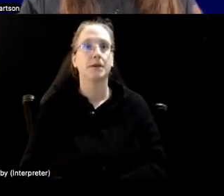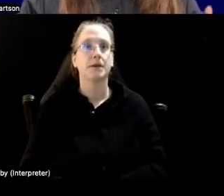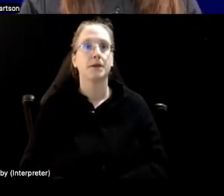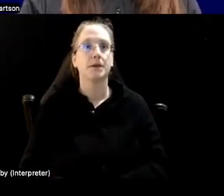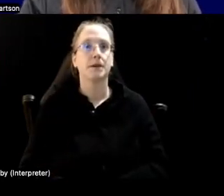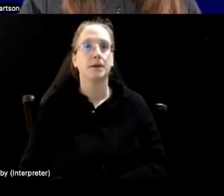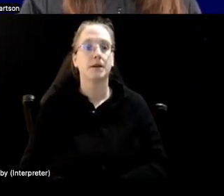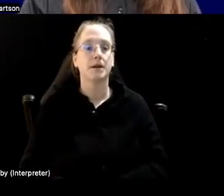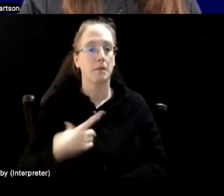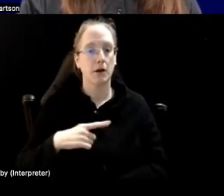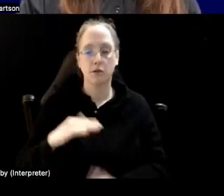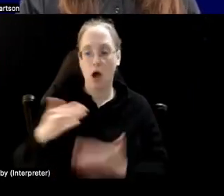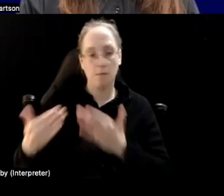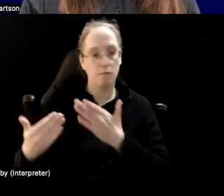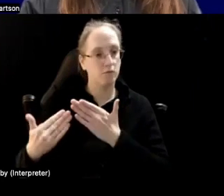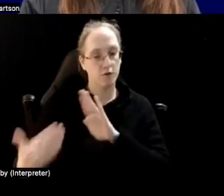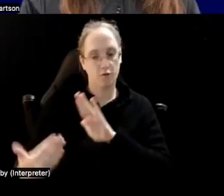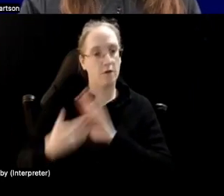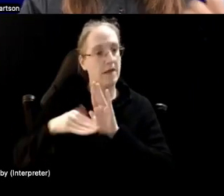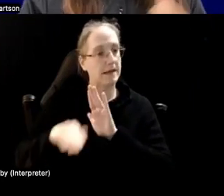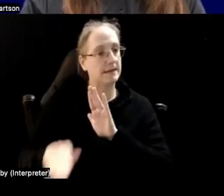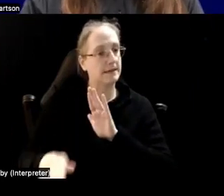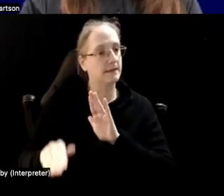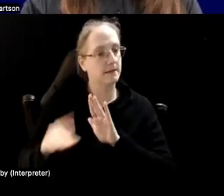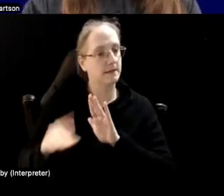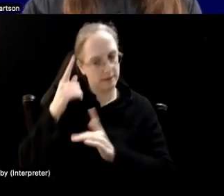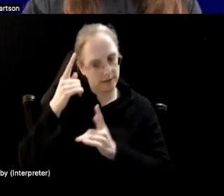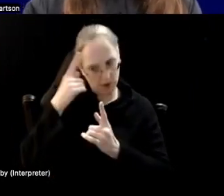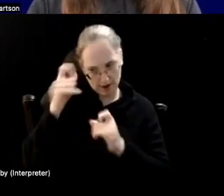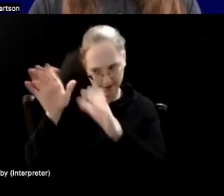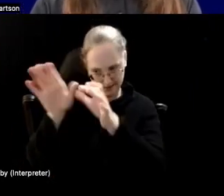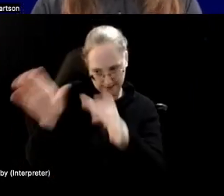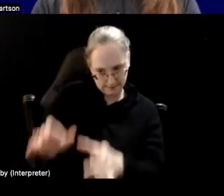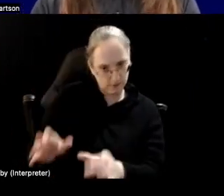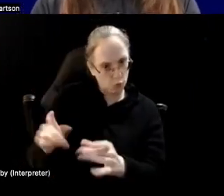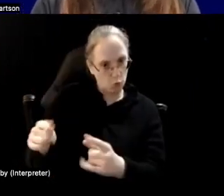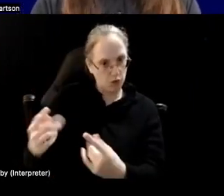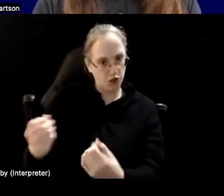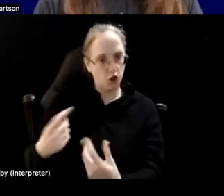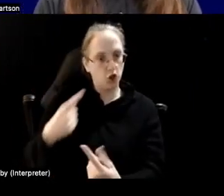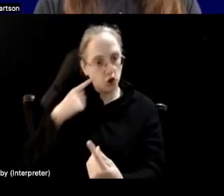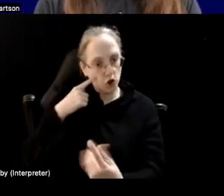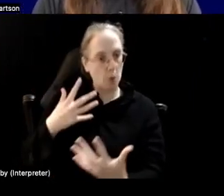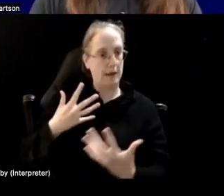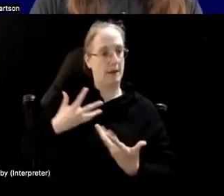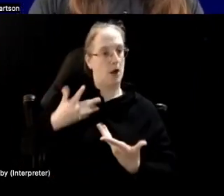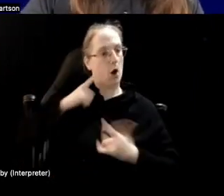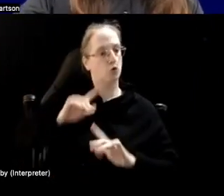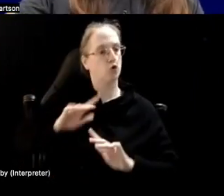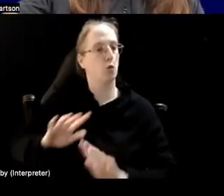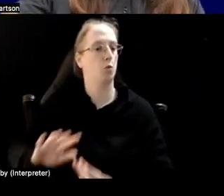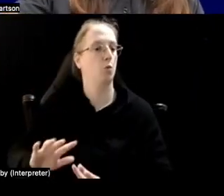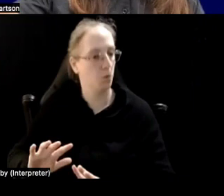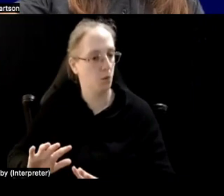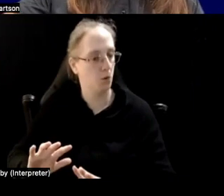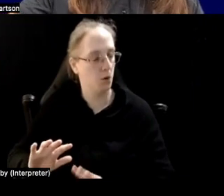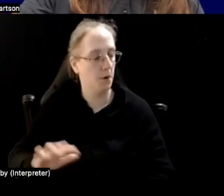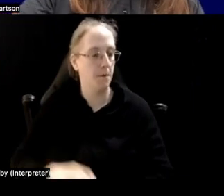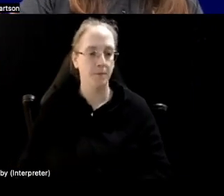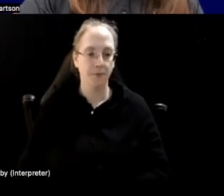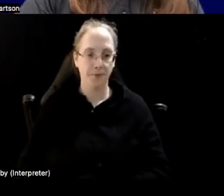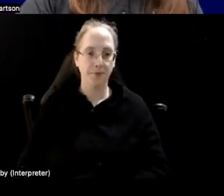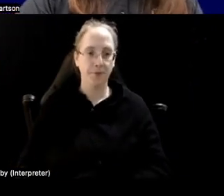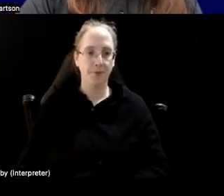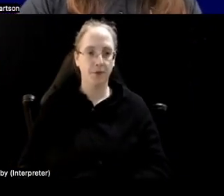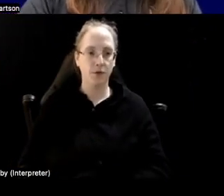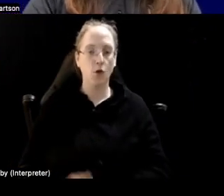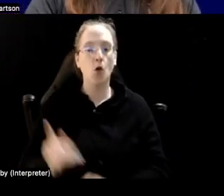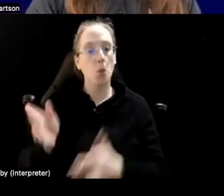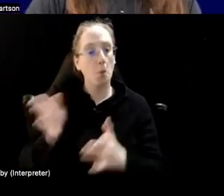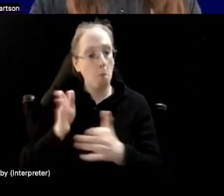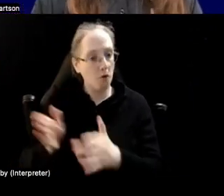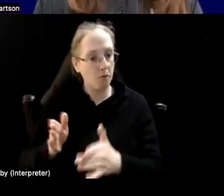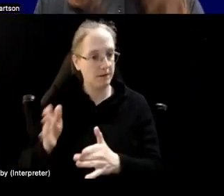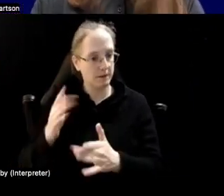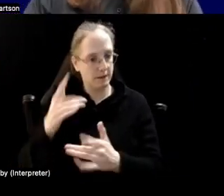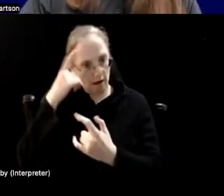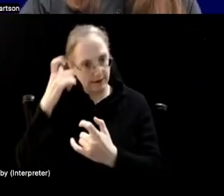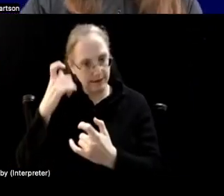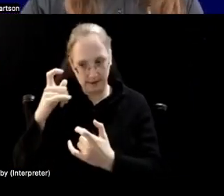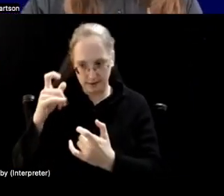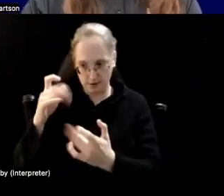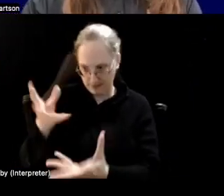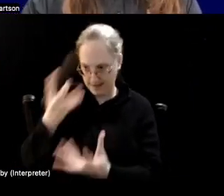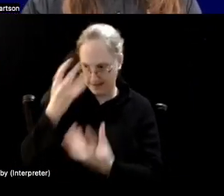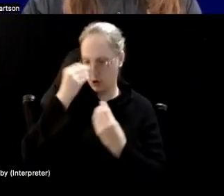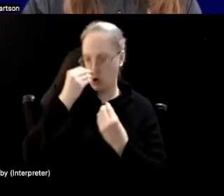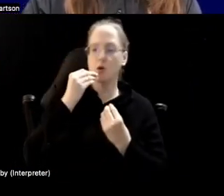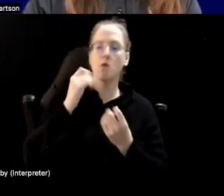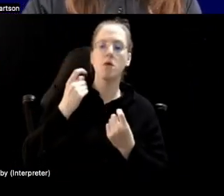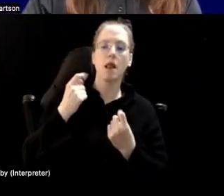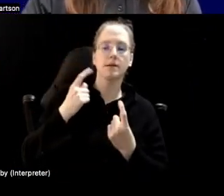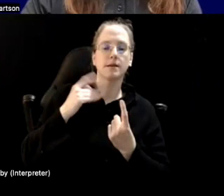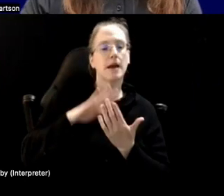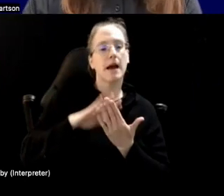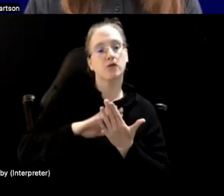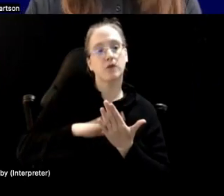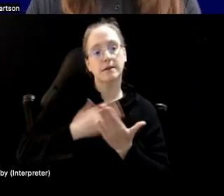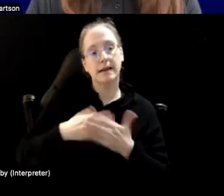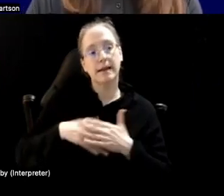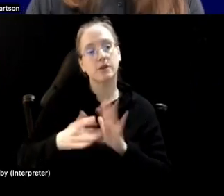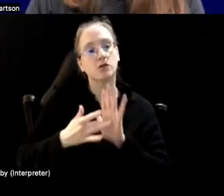the signs, the clues, and the movement clues and then transposing them into the tactile mode, into tactile recognition.